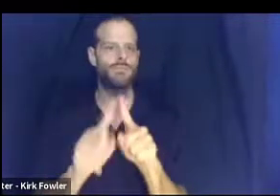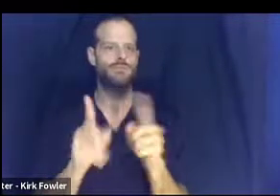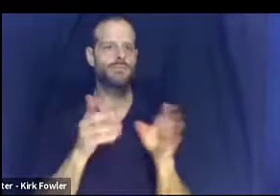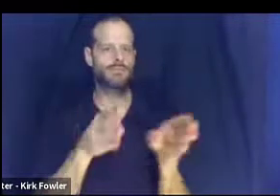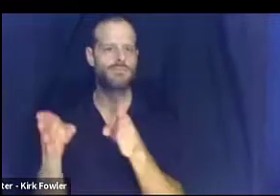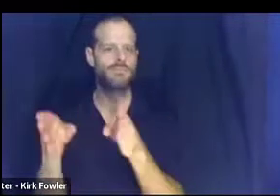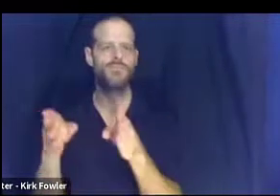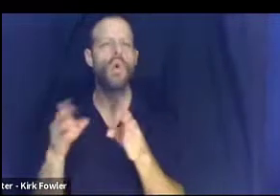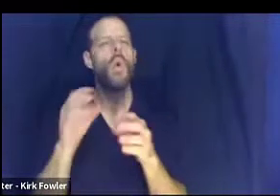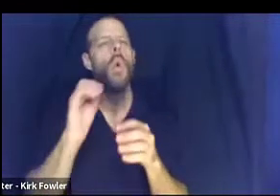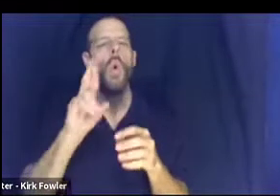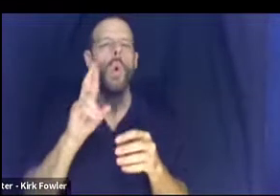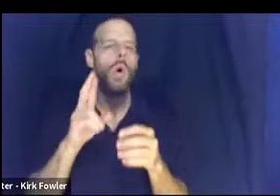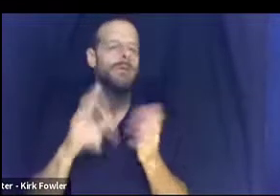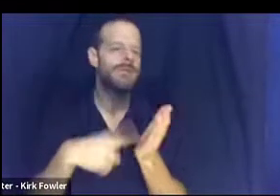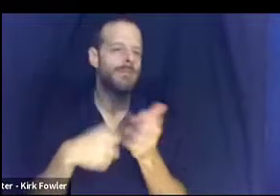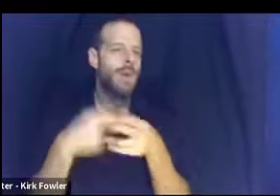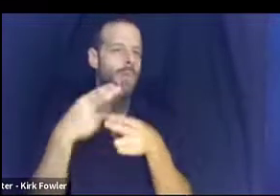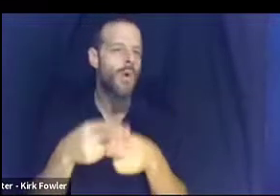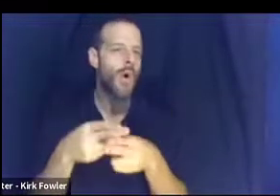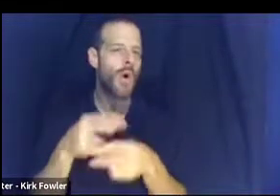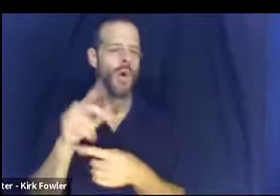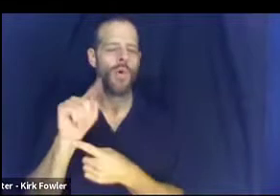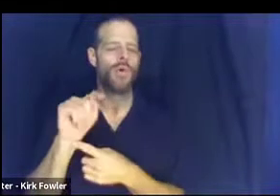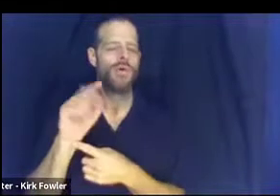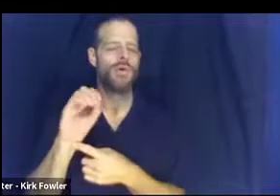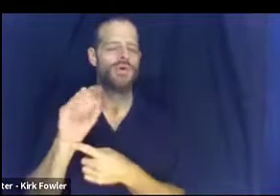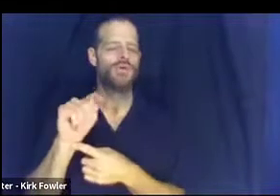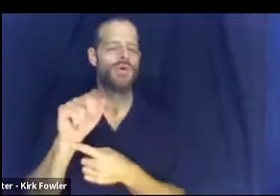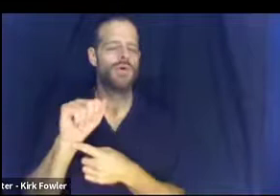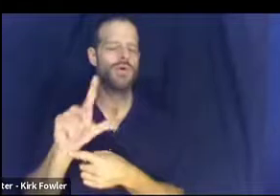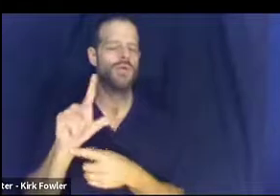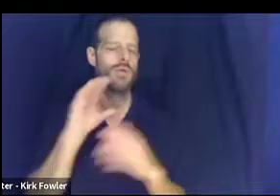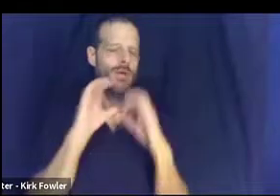but also the wait time and the least restrictive prompting.